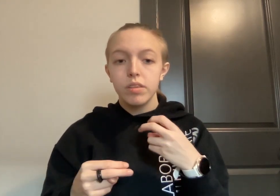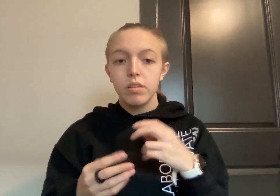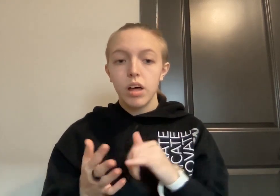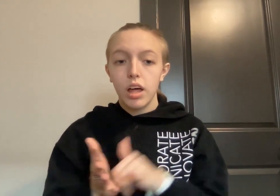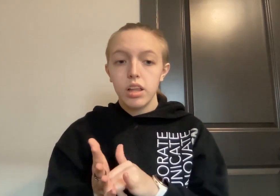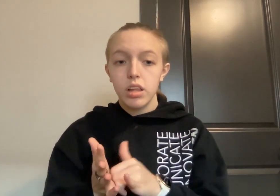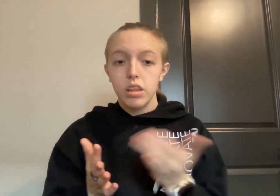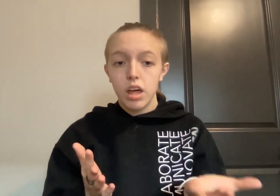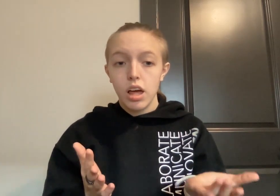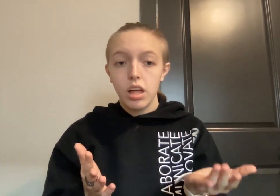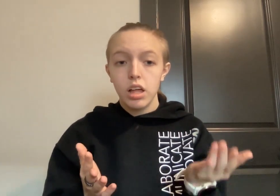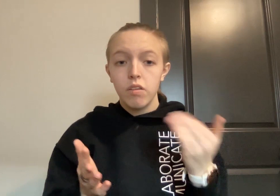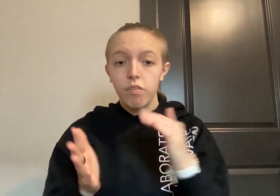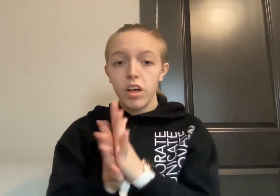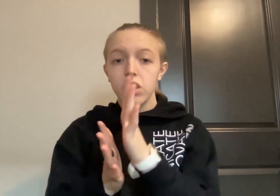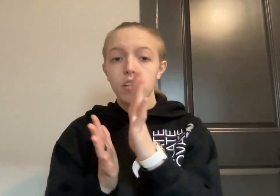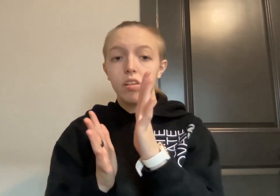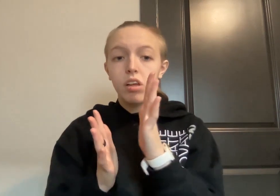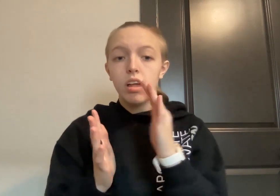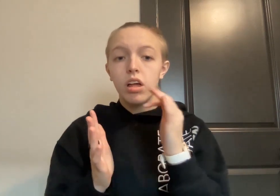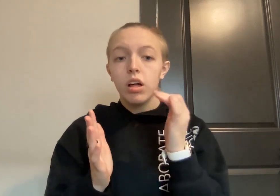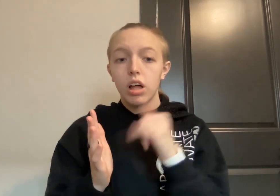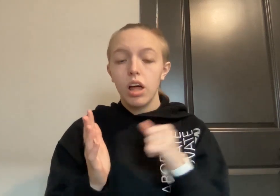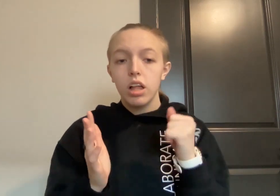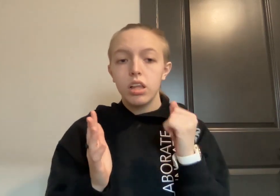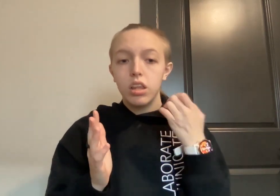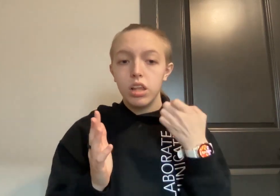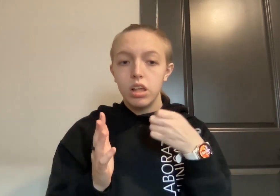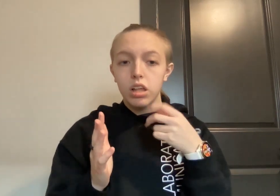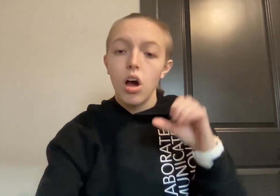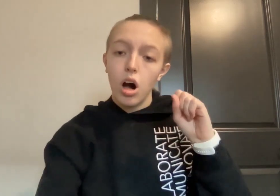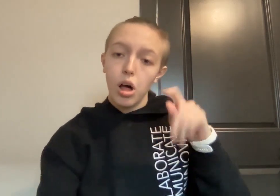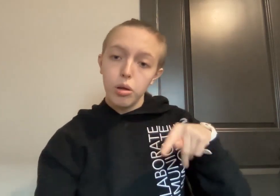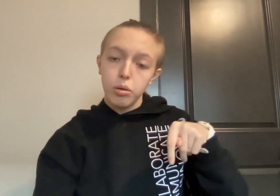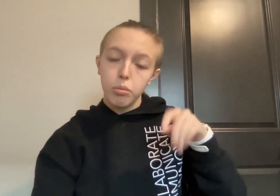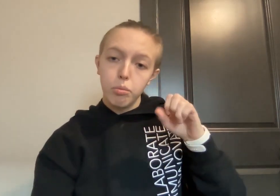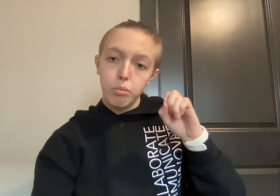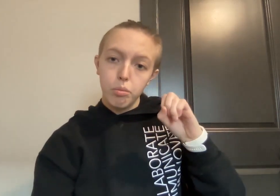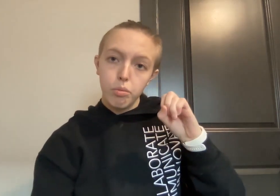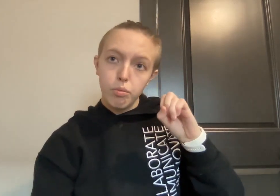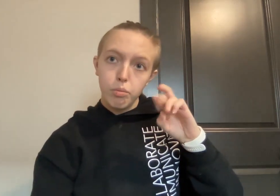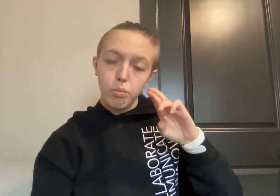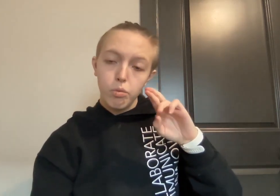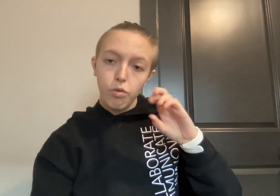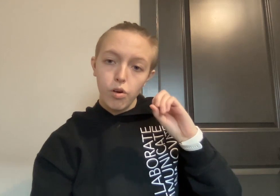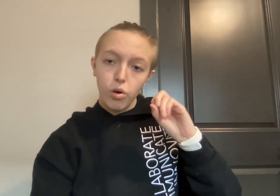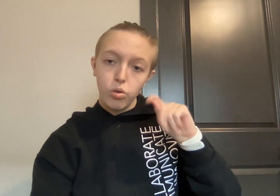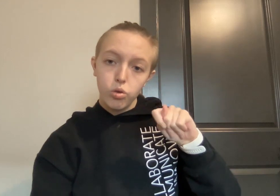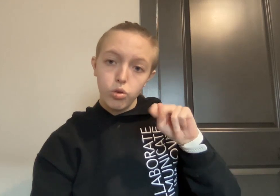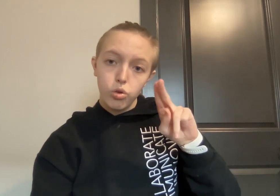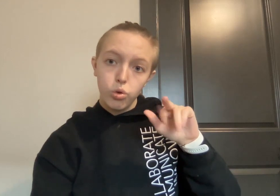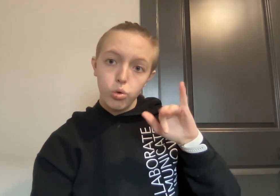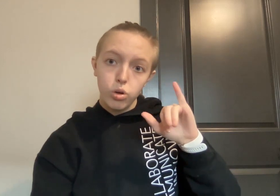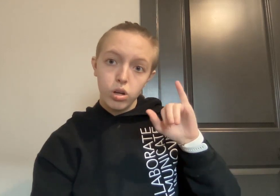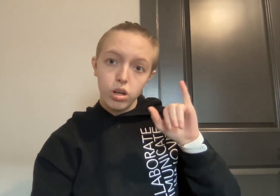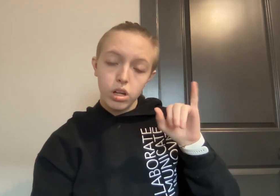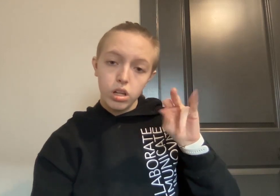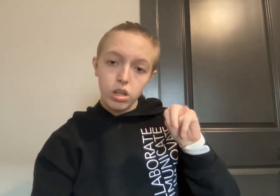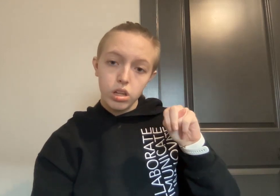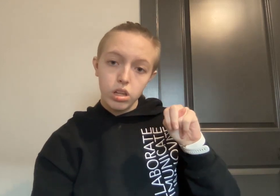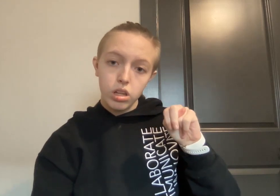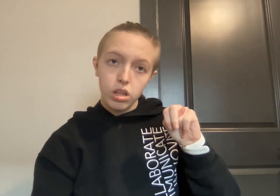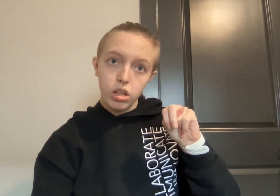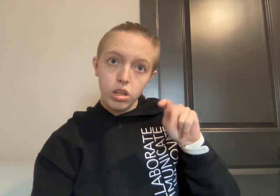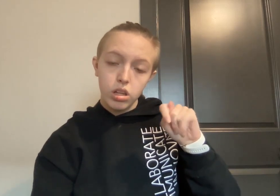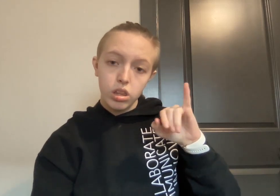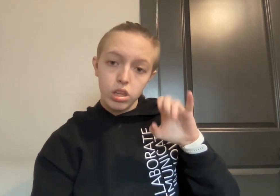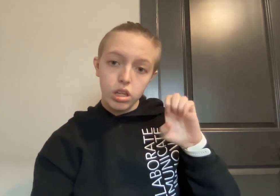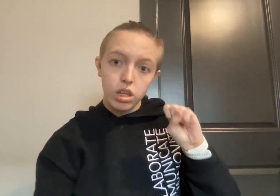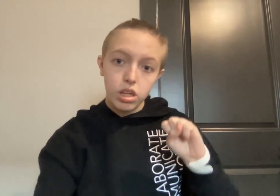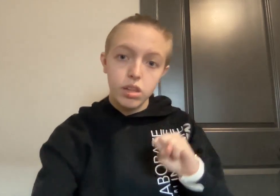that they faced and the opprotunities